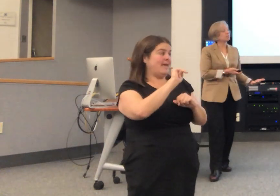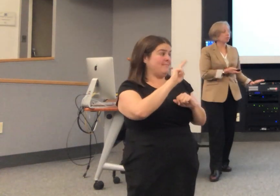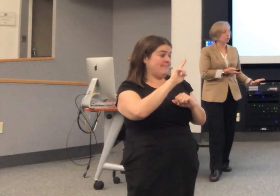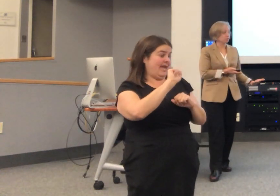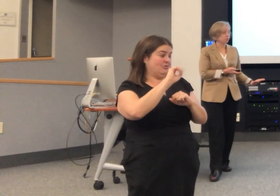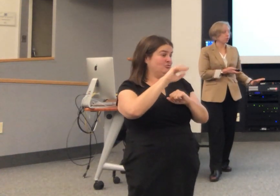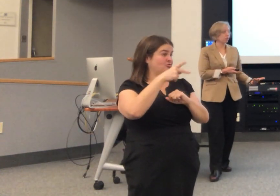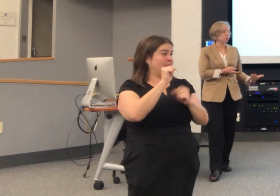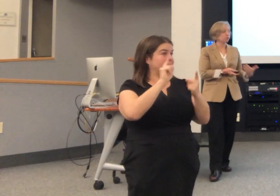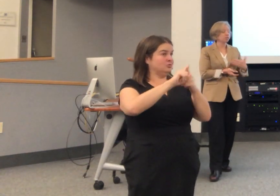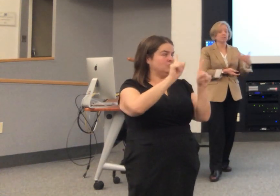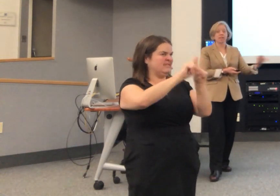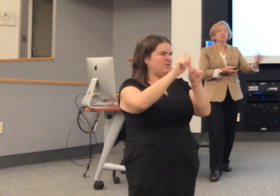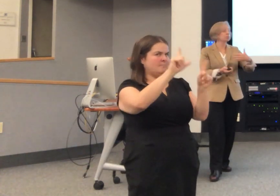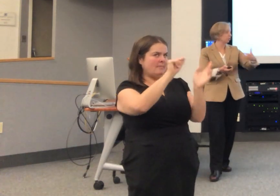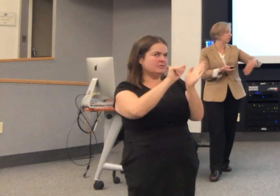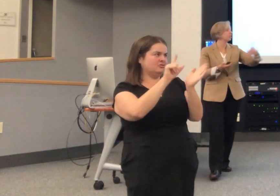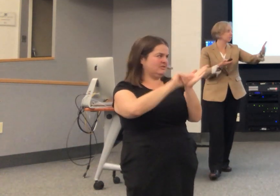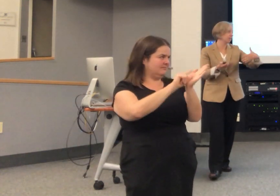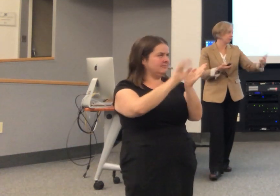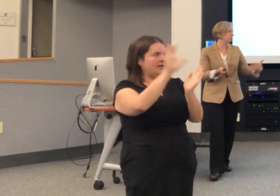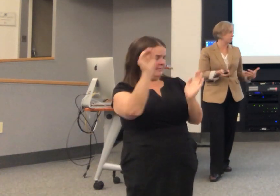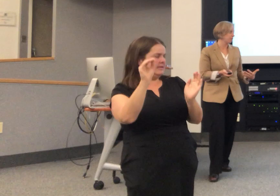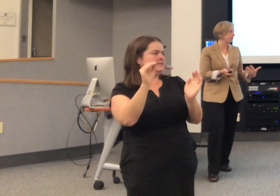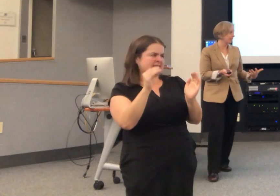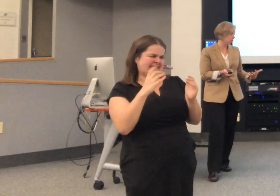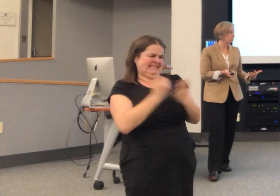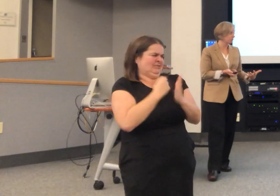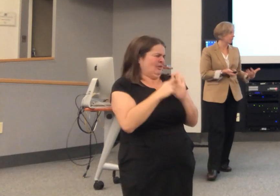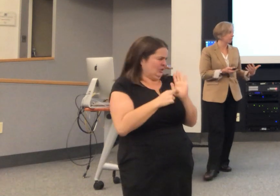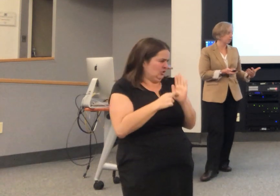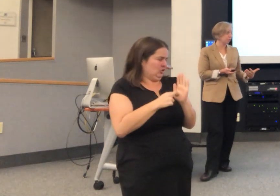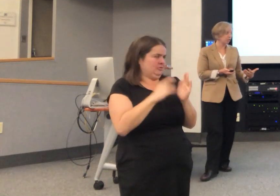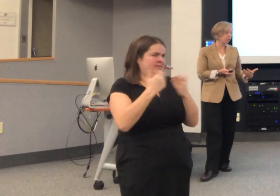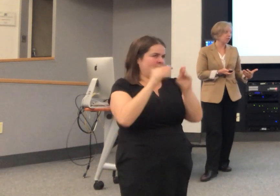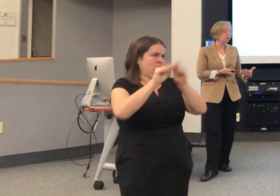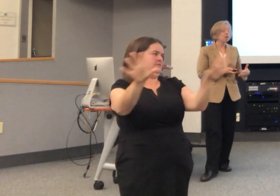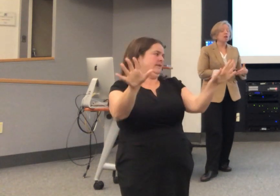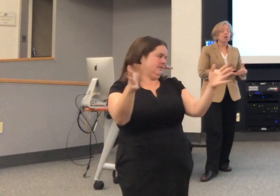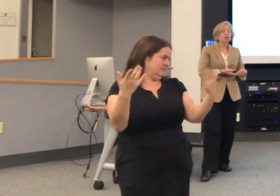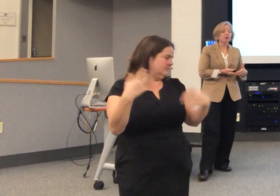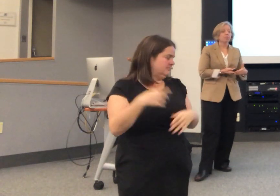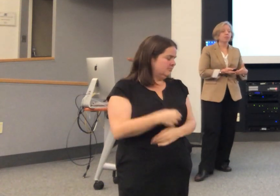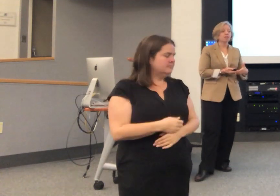It's an unpublished work. Because that's when you increase the likelihood that somebody might get ahold of it and infringe it.